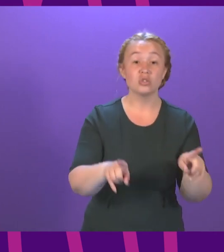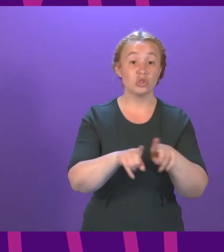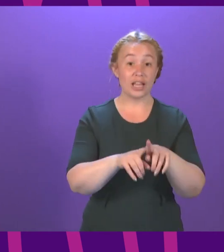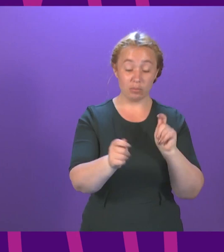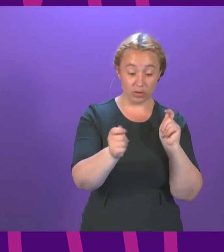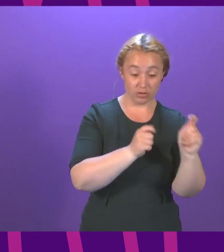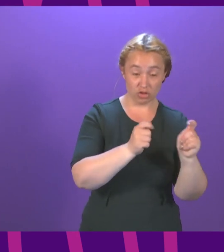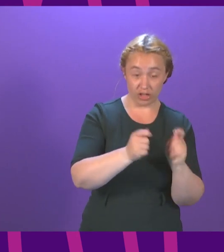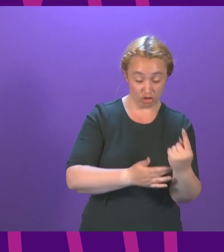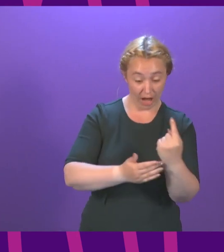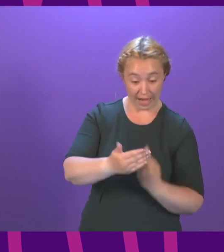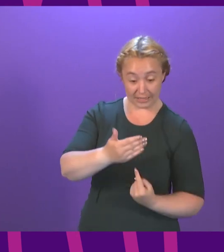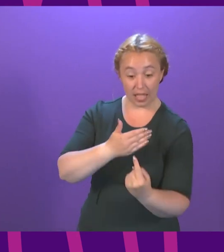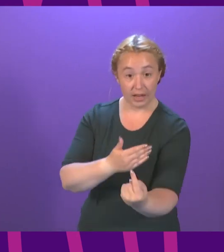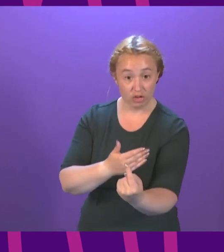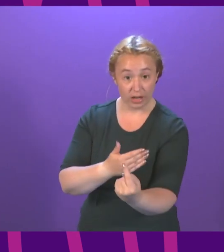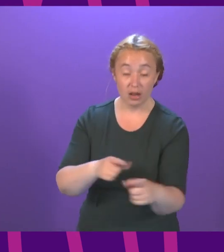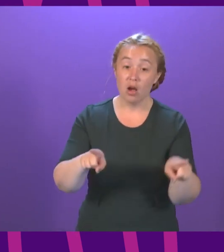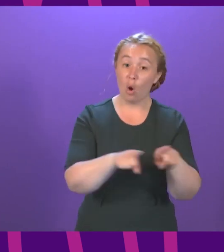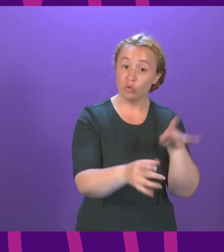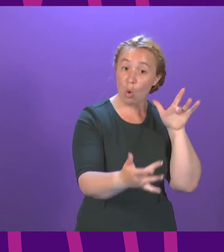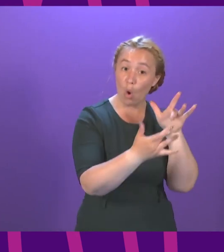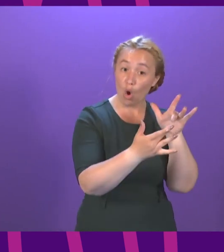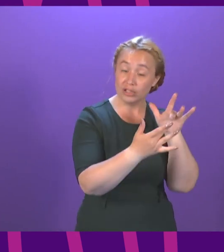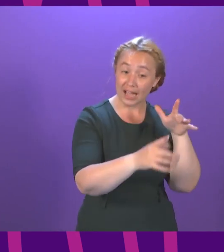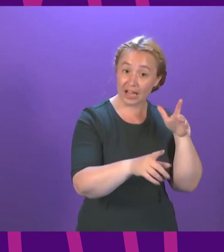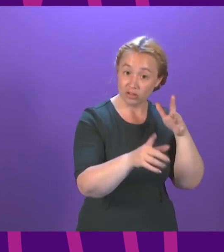self-isolation, changes are being made to ensure that the approach to contact tracing is effective,